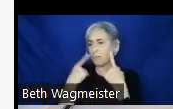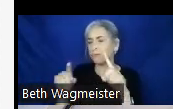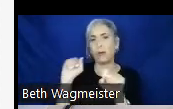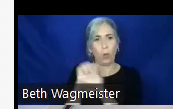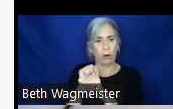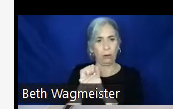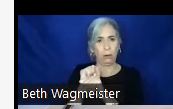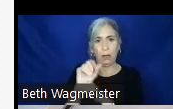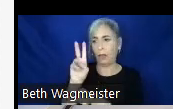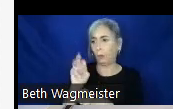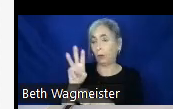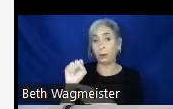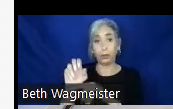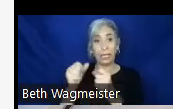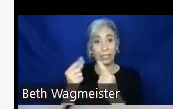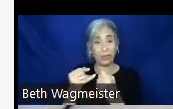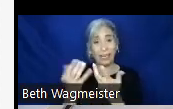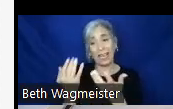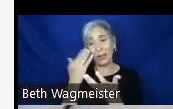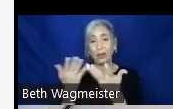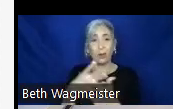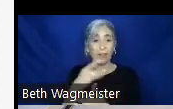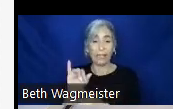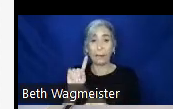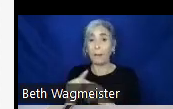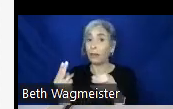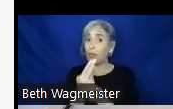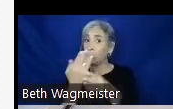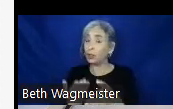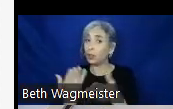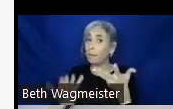The designer of the website might not like it, but a user might because they want to read the text.